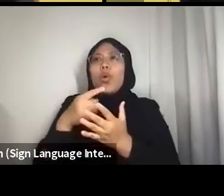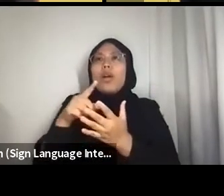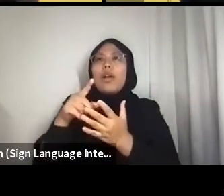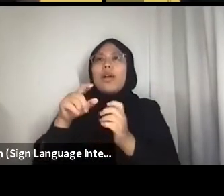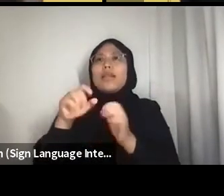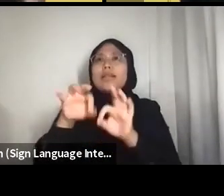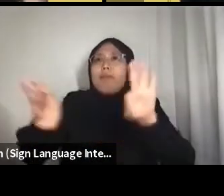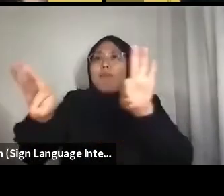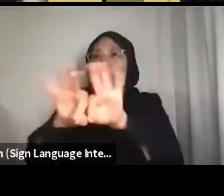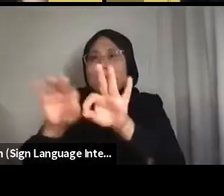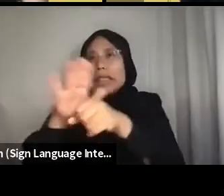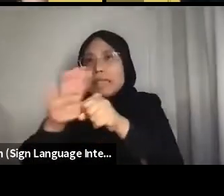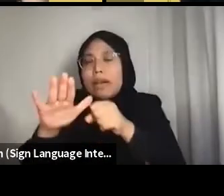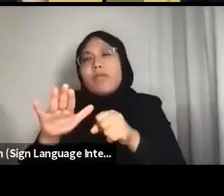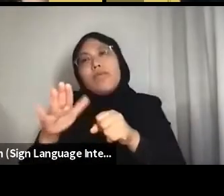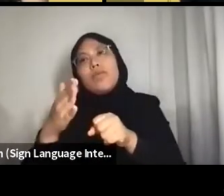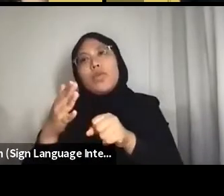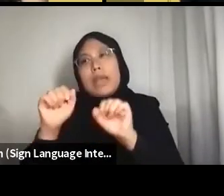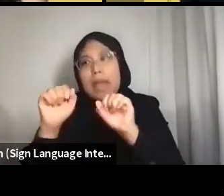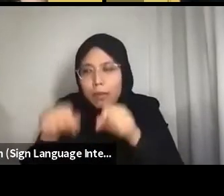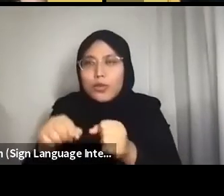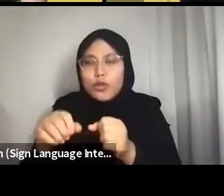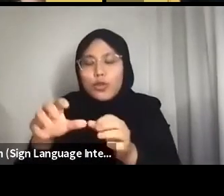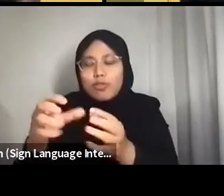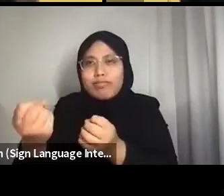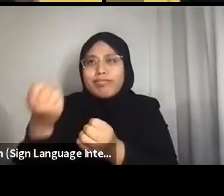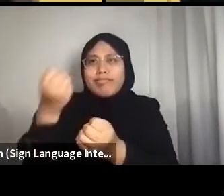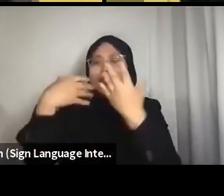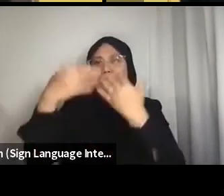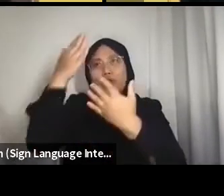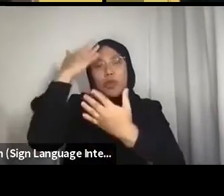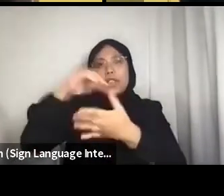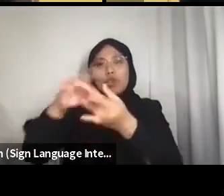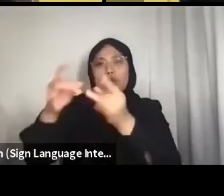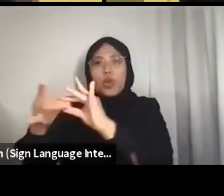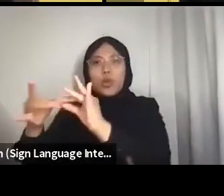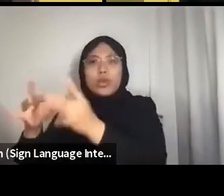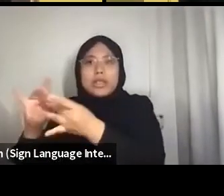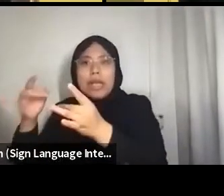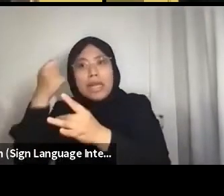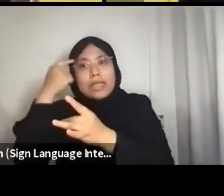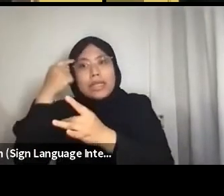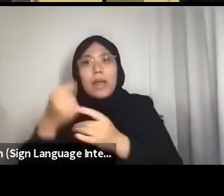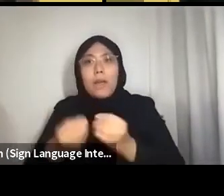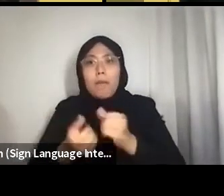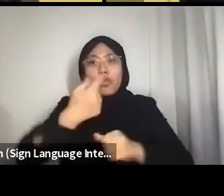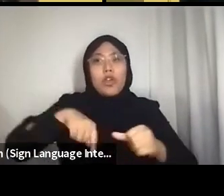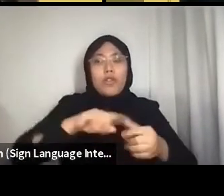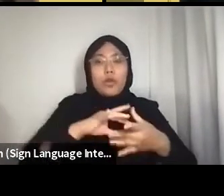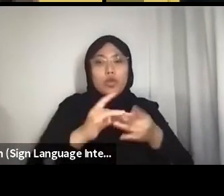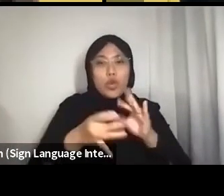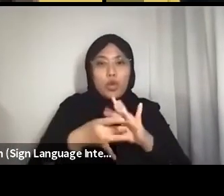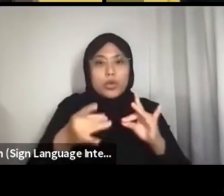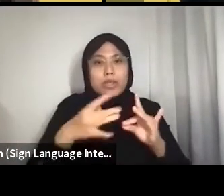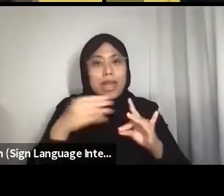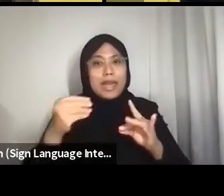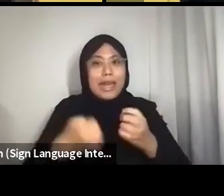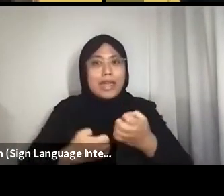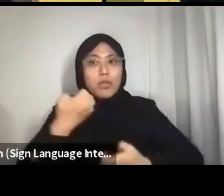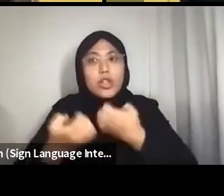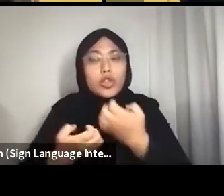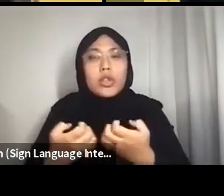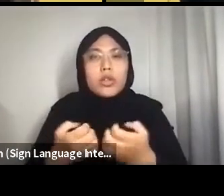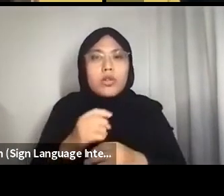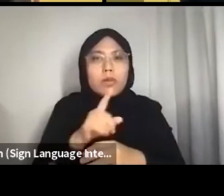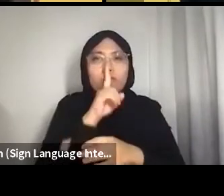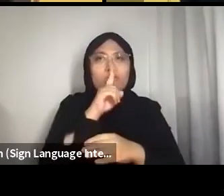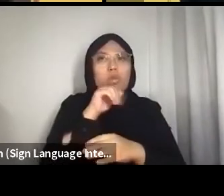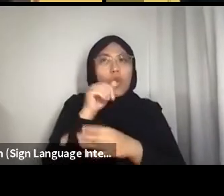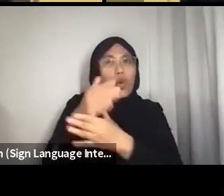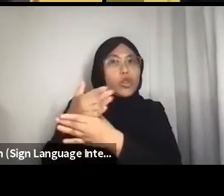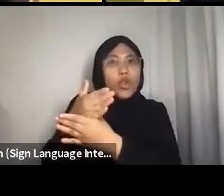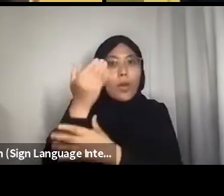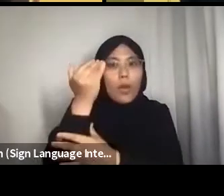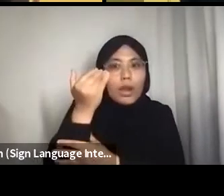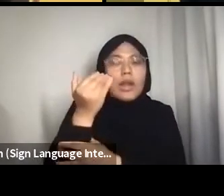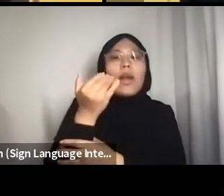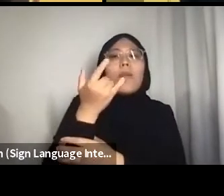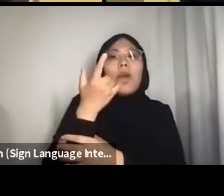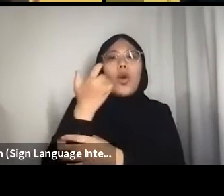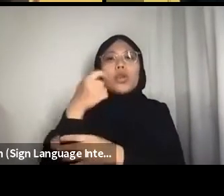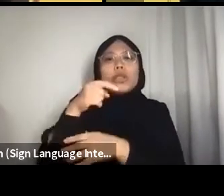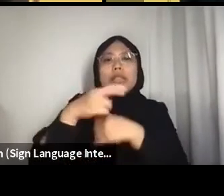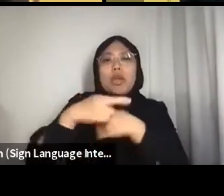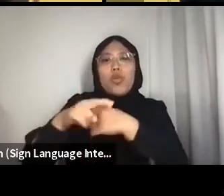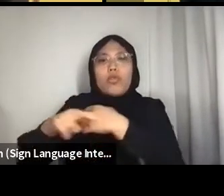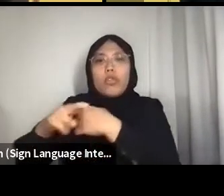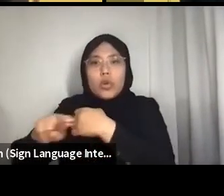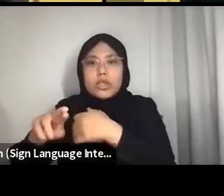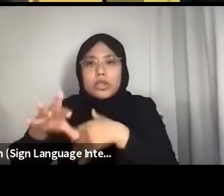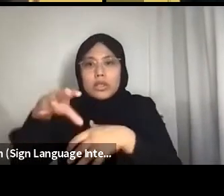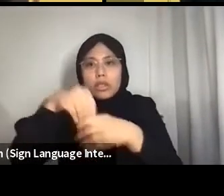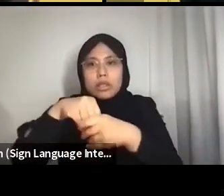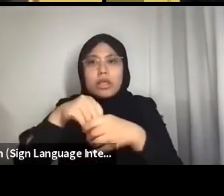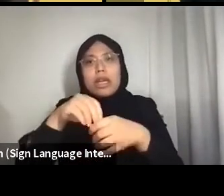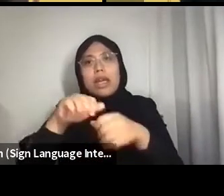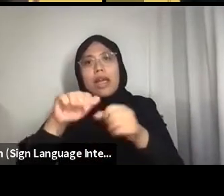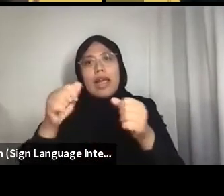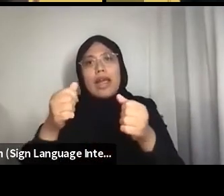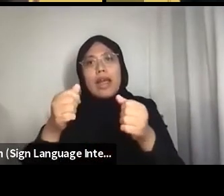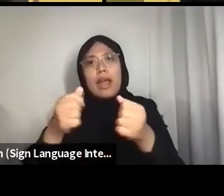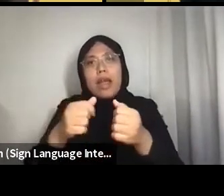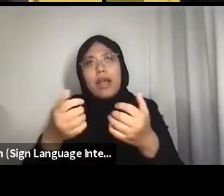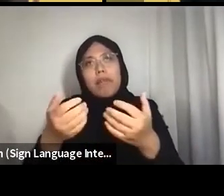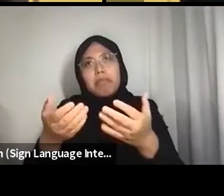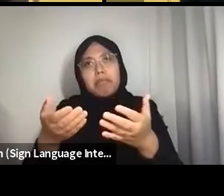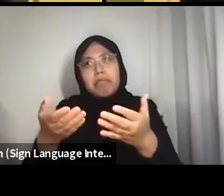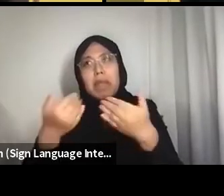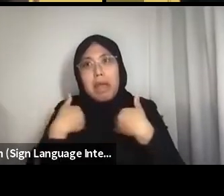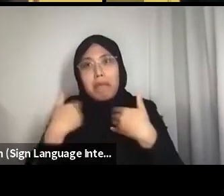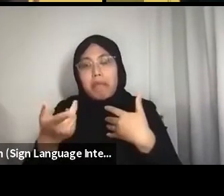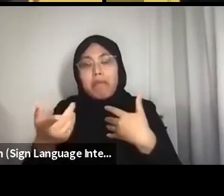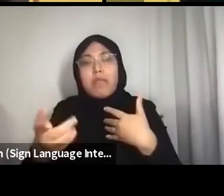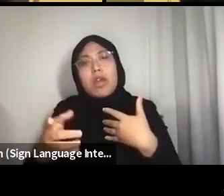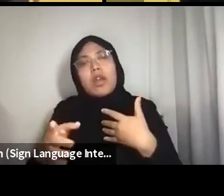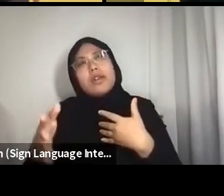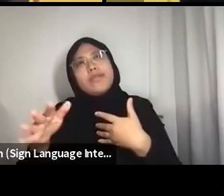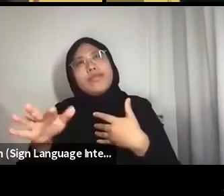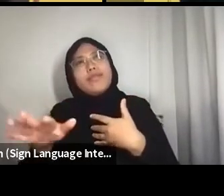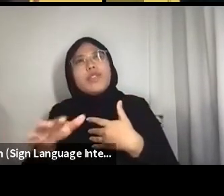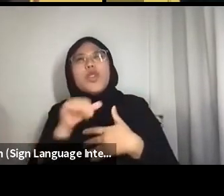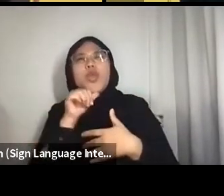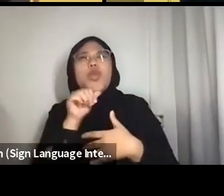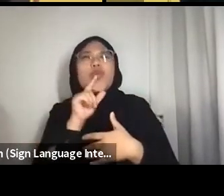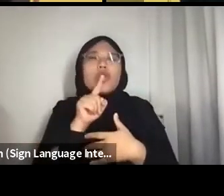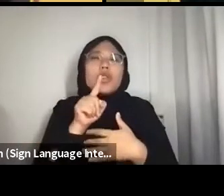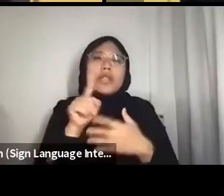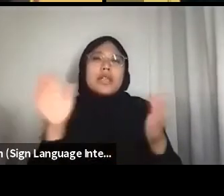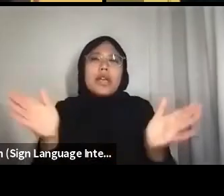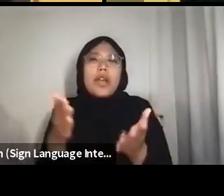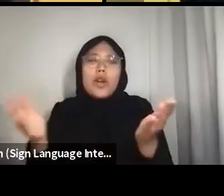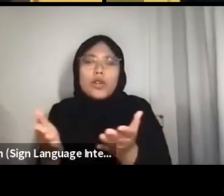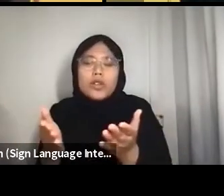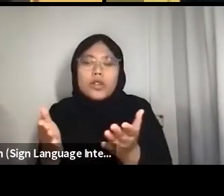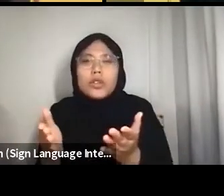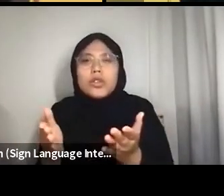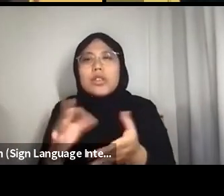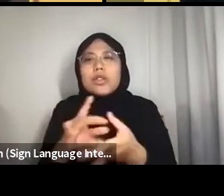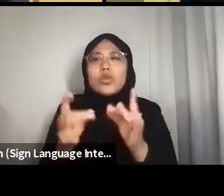A big part of why a lot of our stories and our expressions aren’t being shared is that the references that are available or accessible don’t exactly encourage the stories we have.